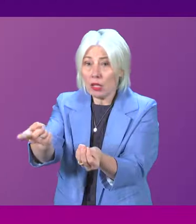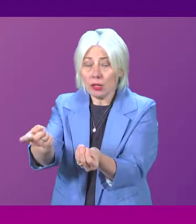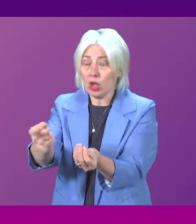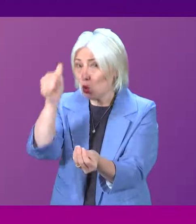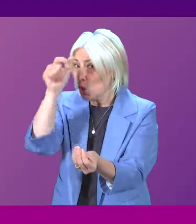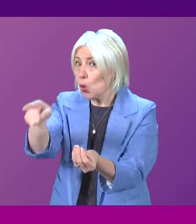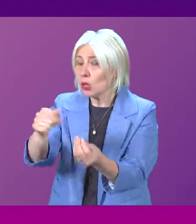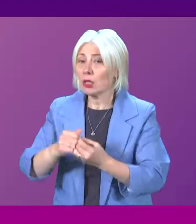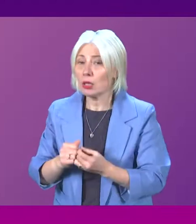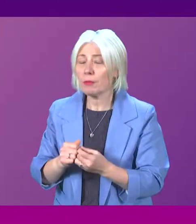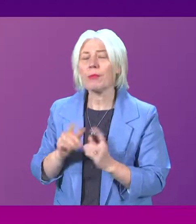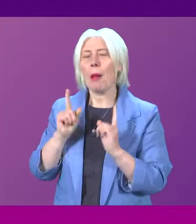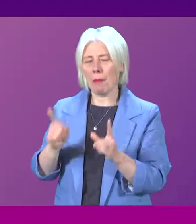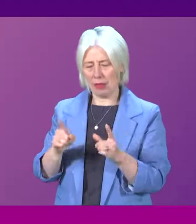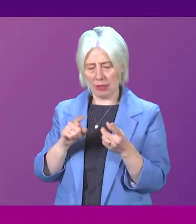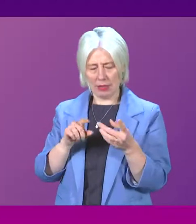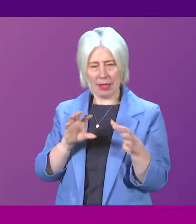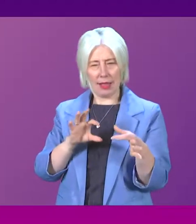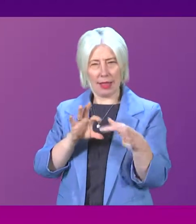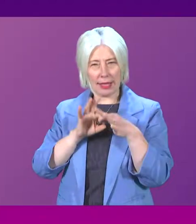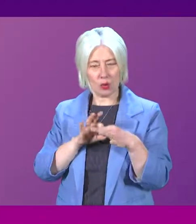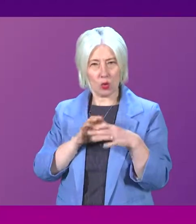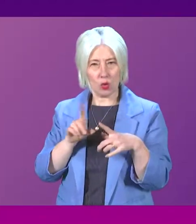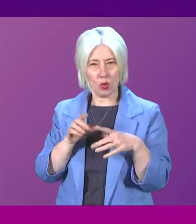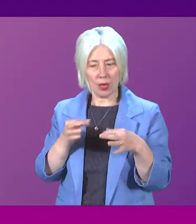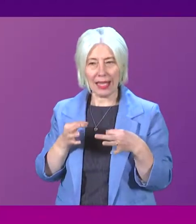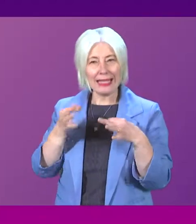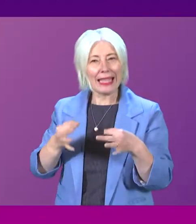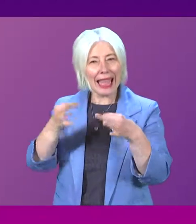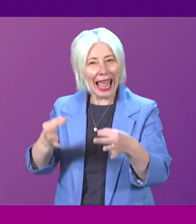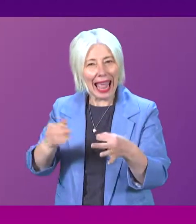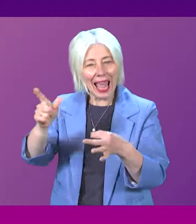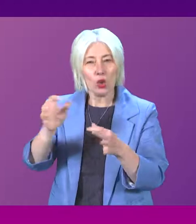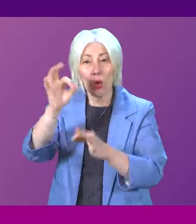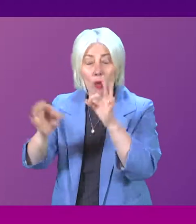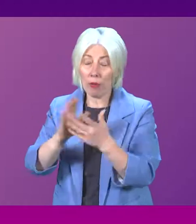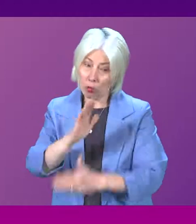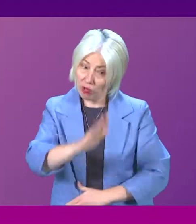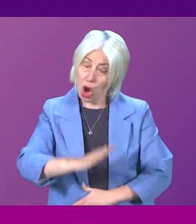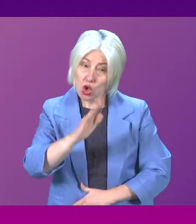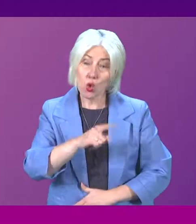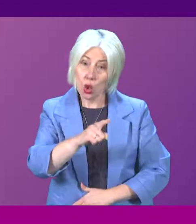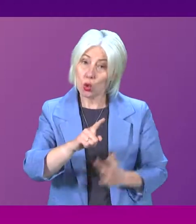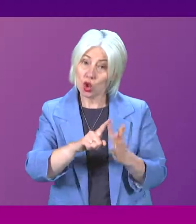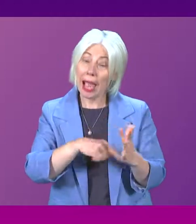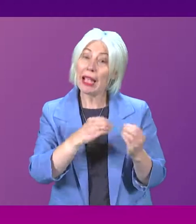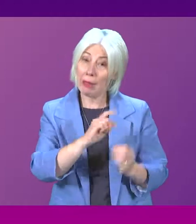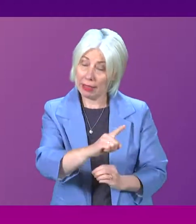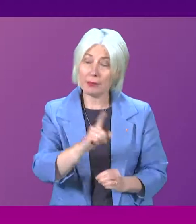In relation to the delay to the inquiry, I reassure Jackie Baillie that, since Lady Poole’s